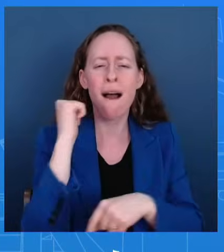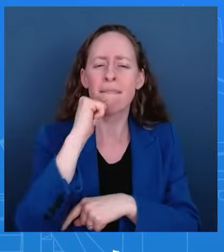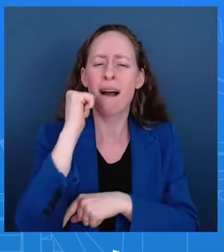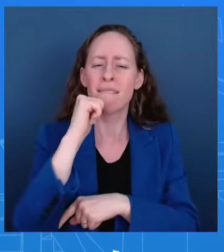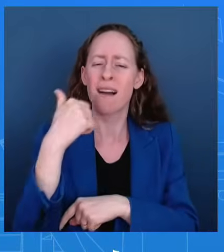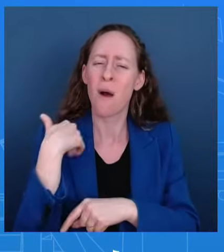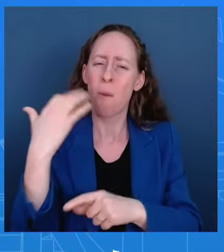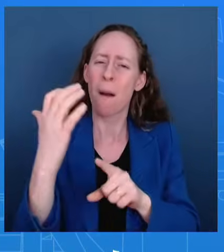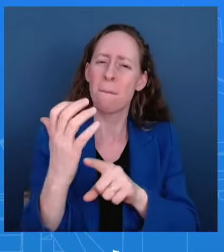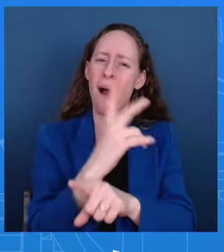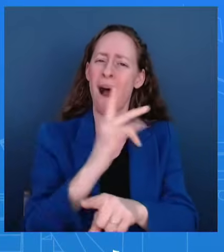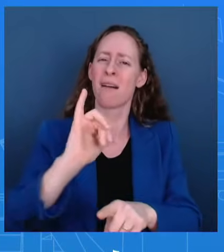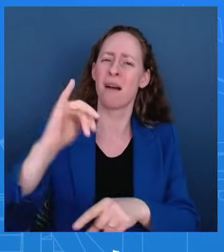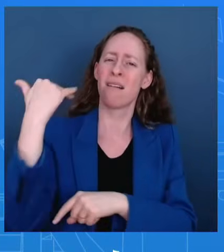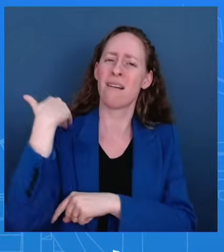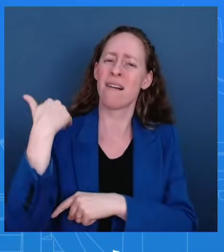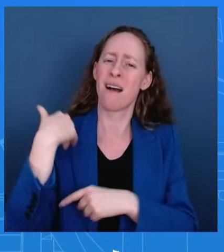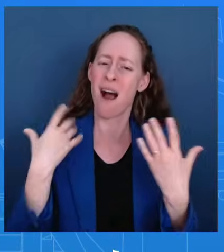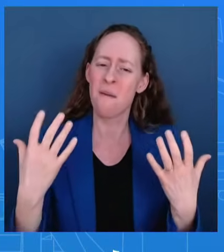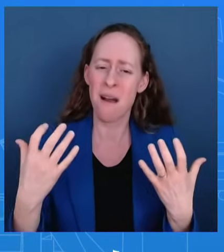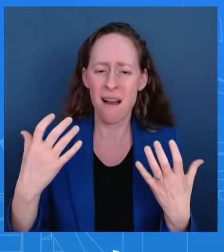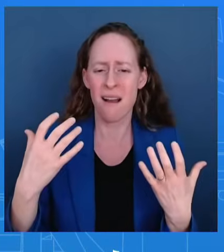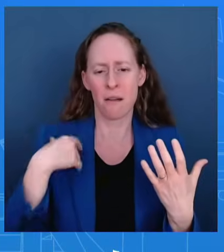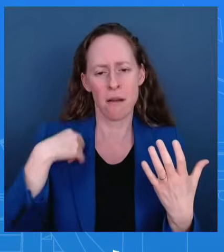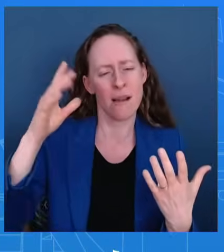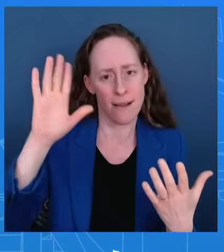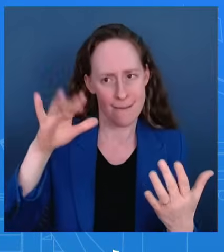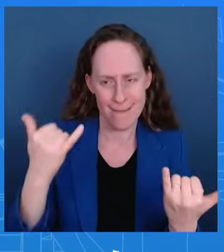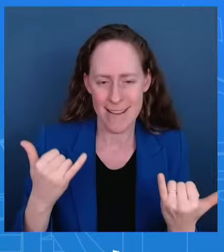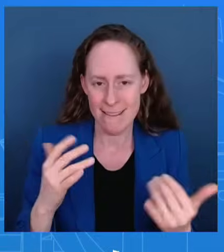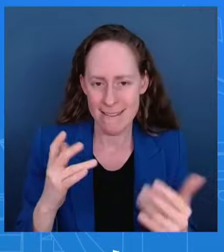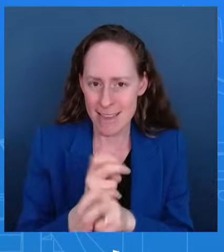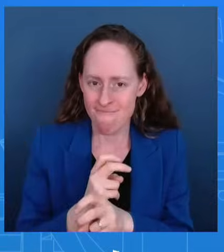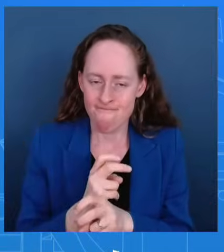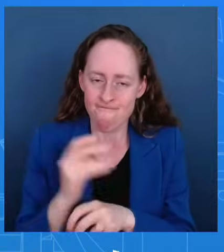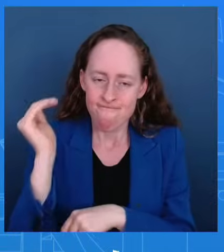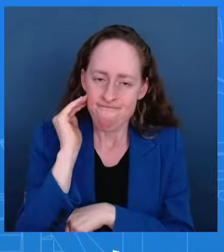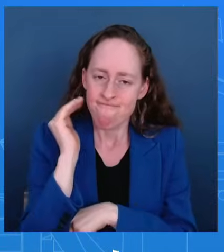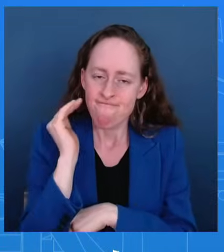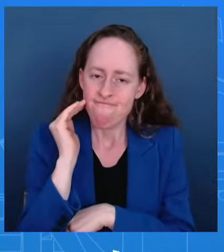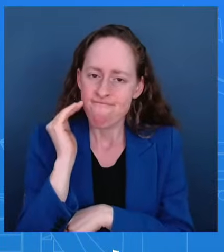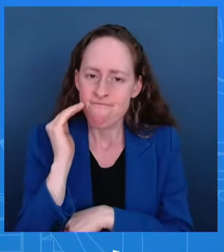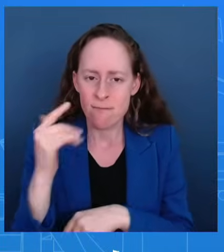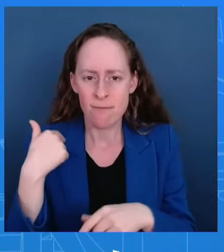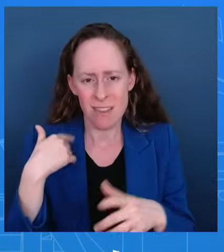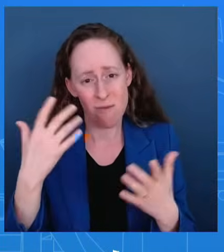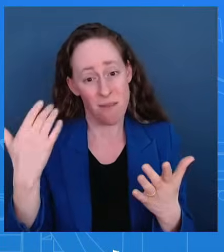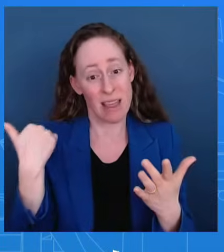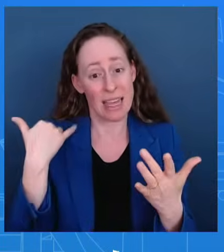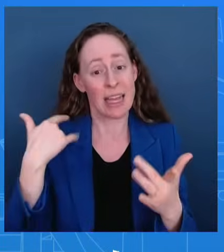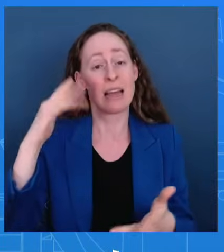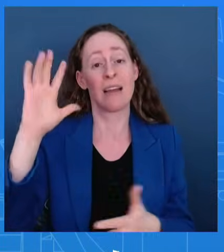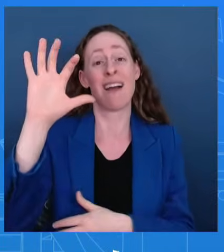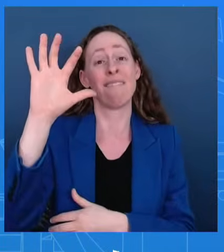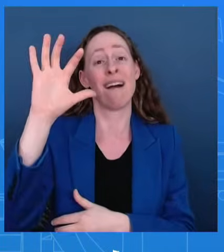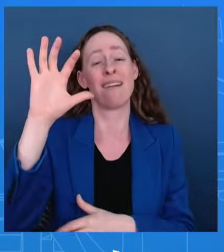And we haven't been able to even get a sustainable 300-plus trucks in a day. But it's important that Rafah open immediately.